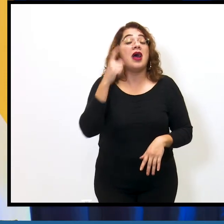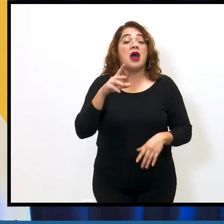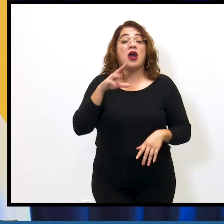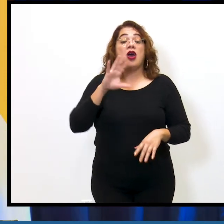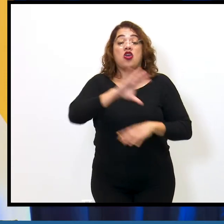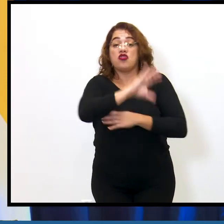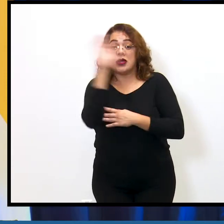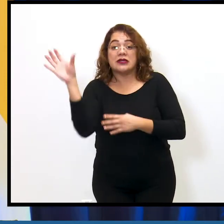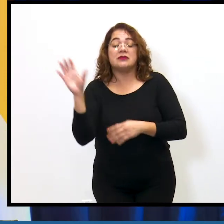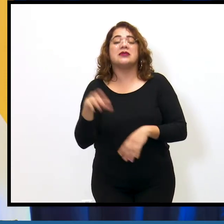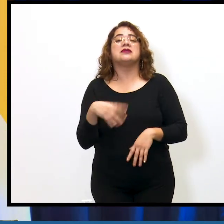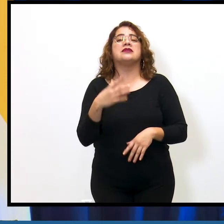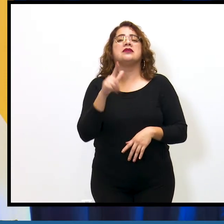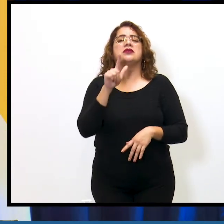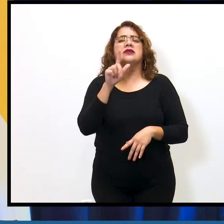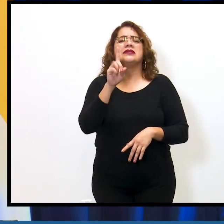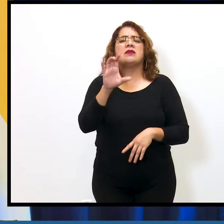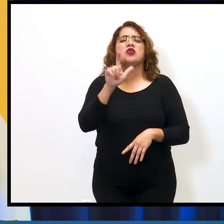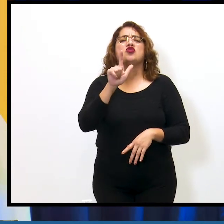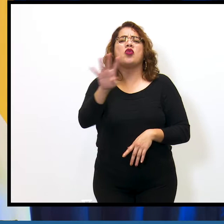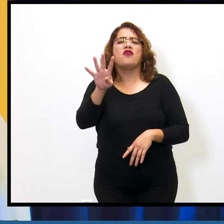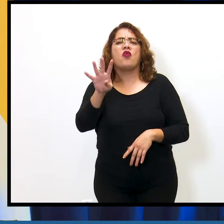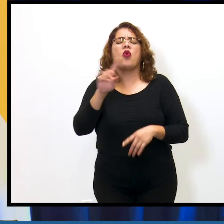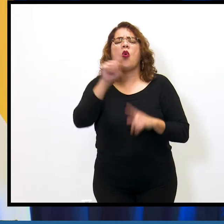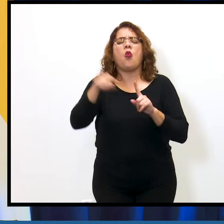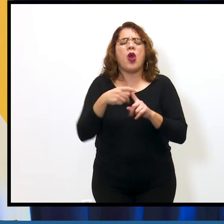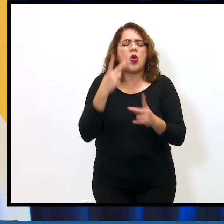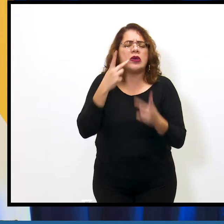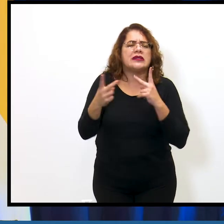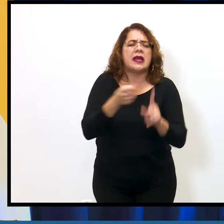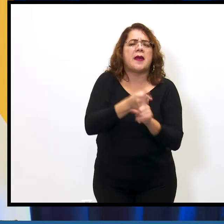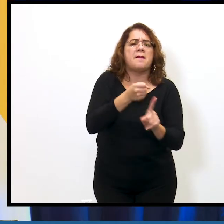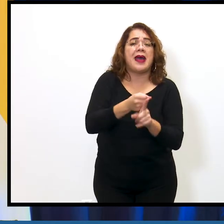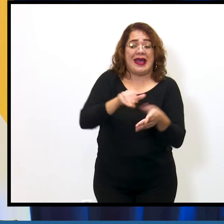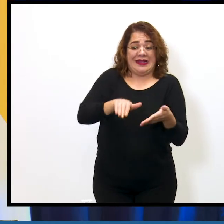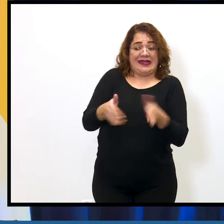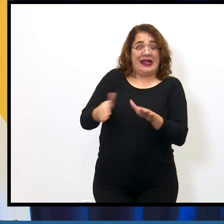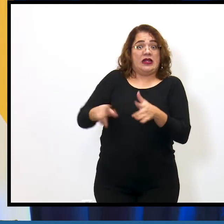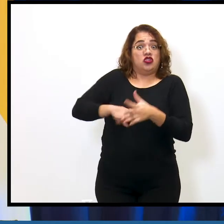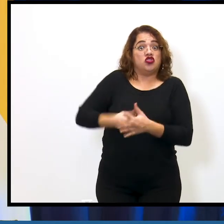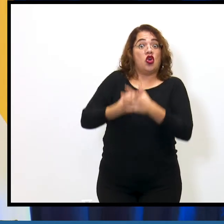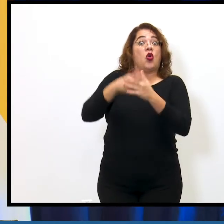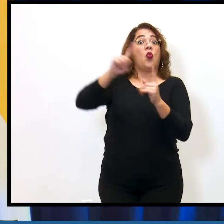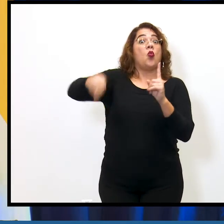not the first week of January, but we will see those deaths and many of those deaths not until